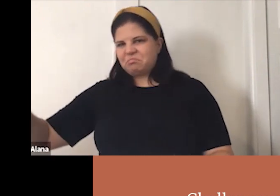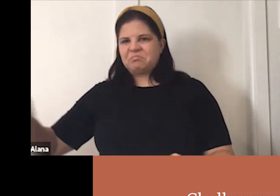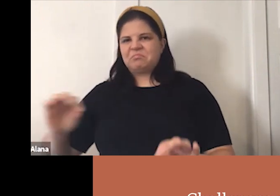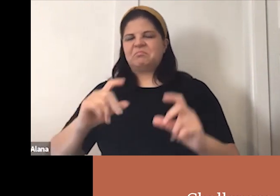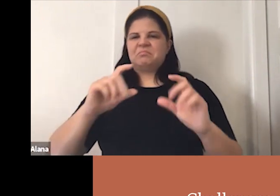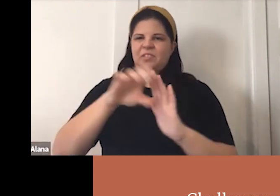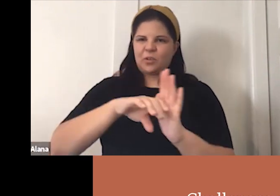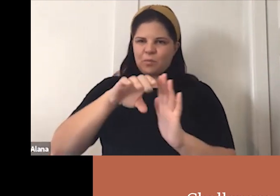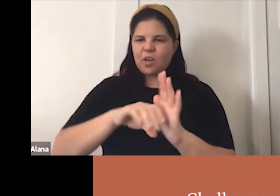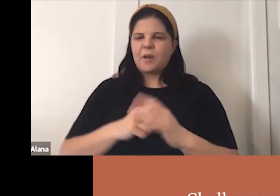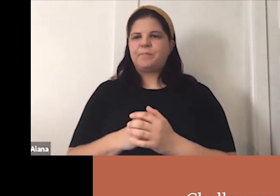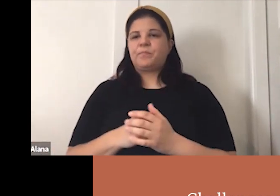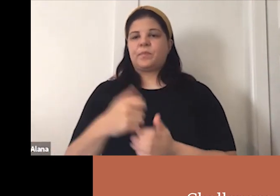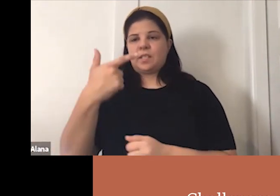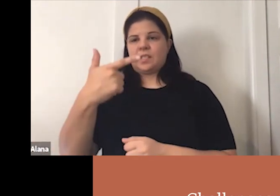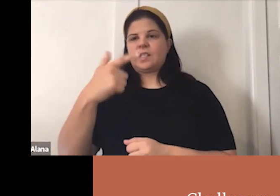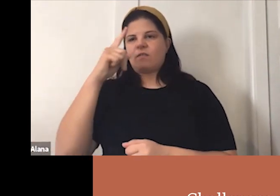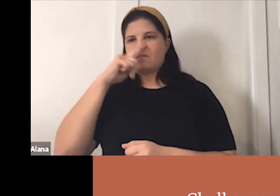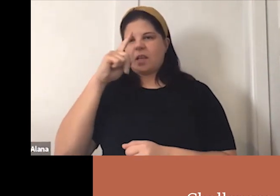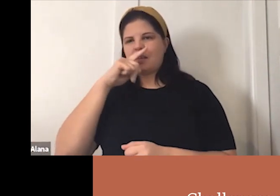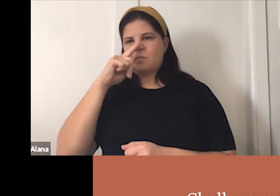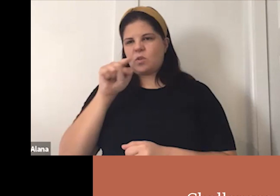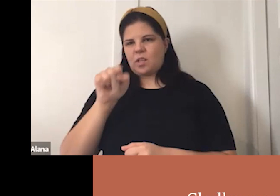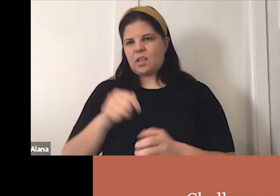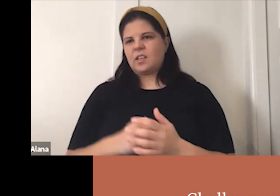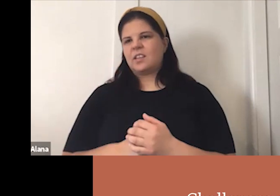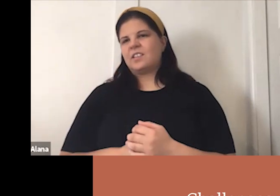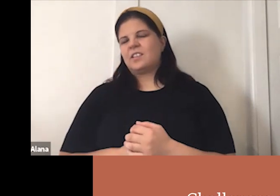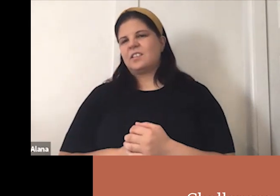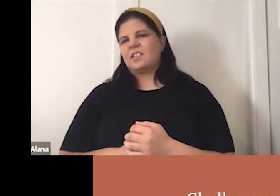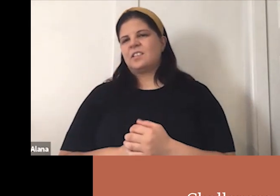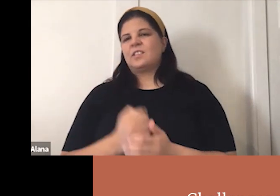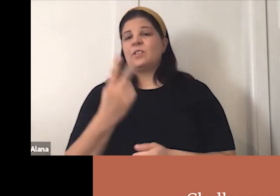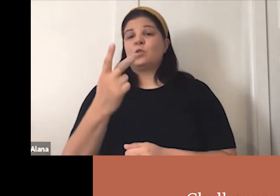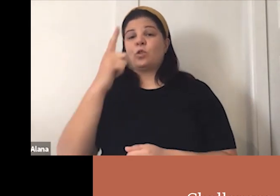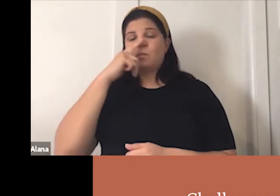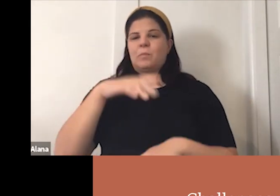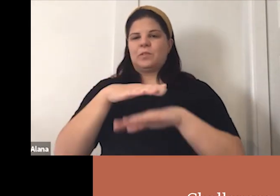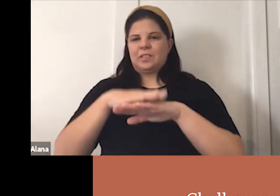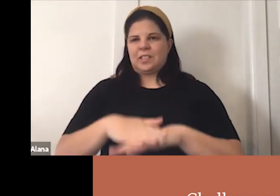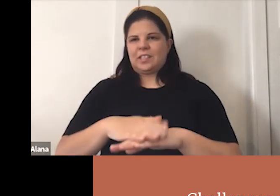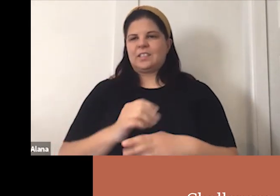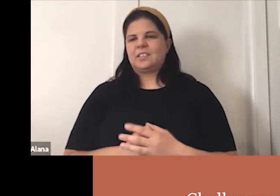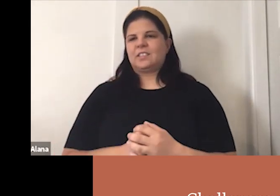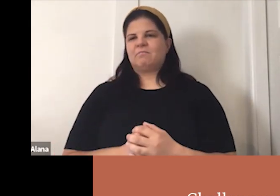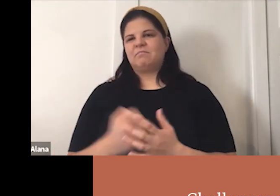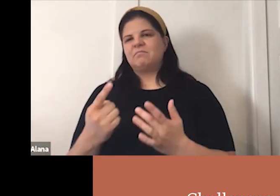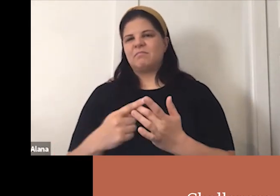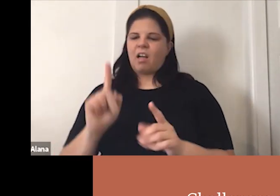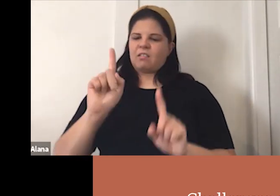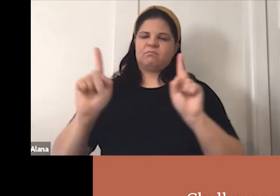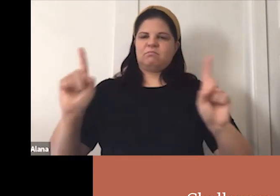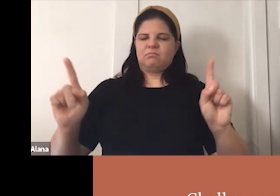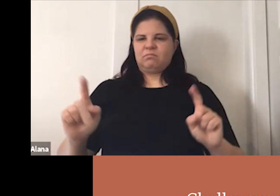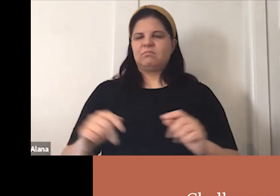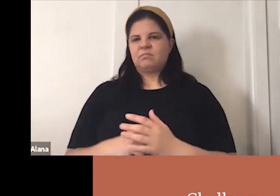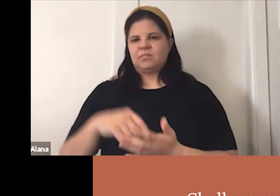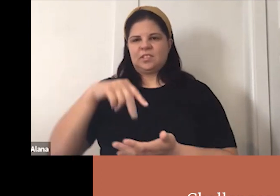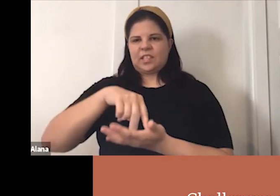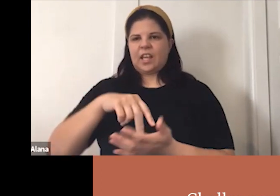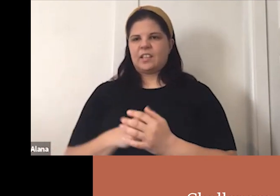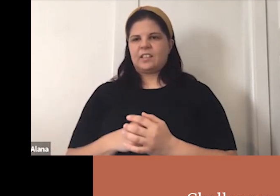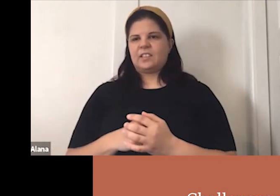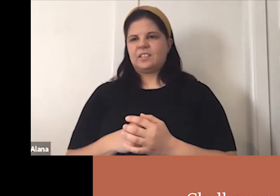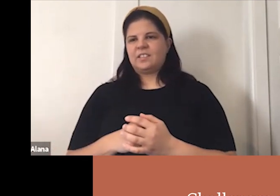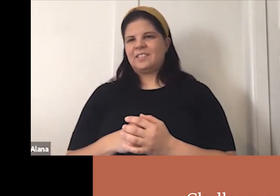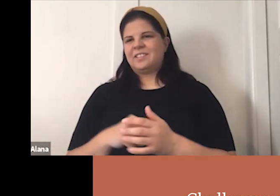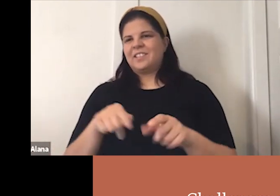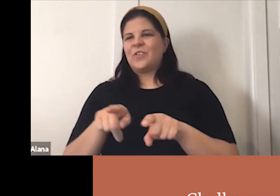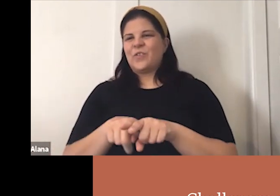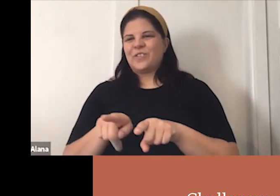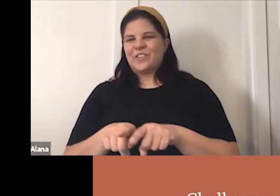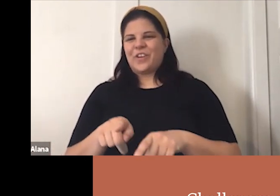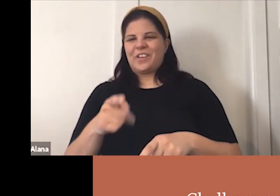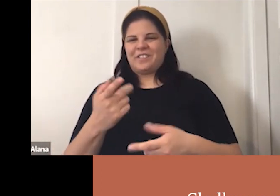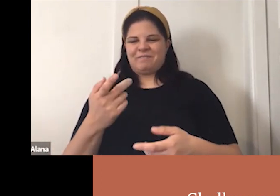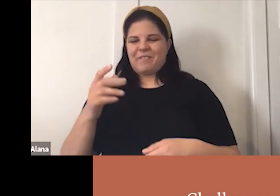There are seven people, two sitting, others standing and most of a dog being held by the